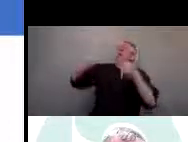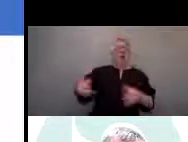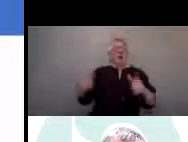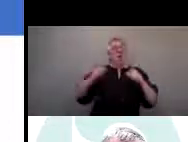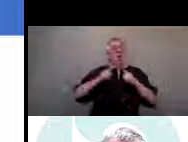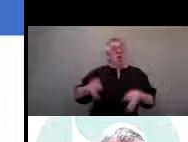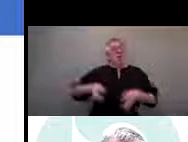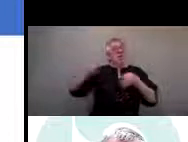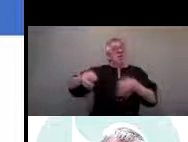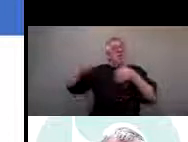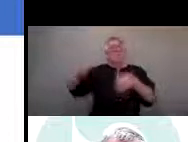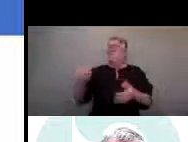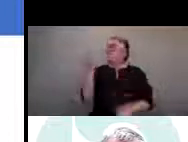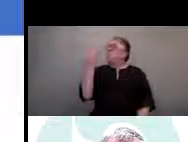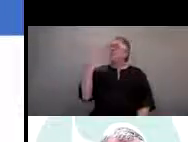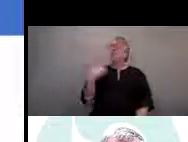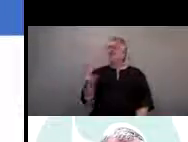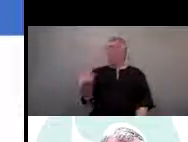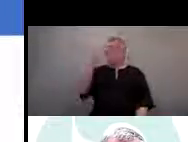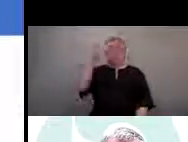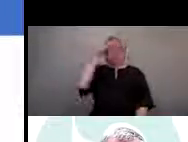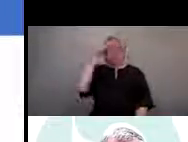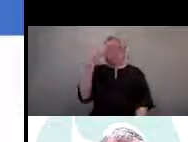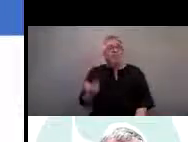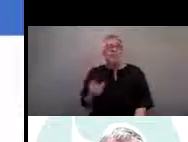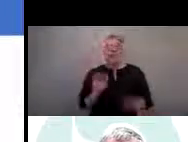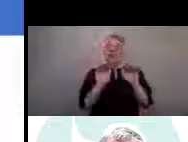implants done? You can find it in many Facebook groups such